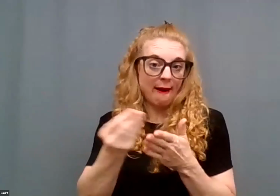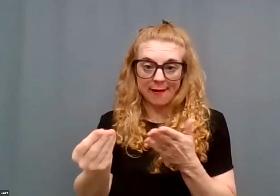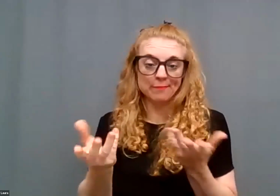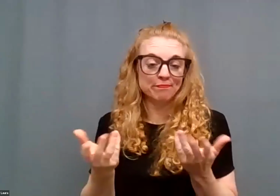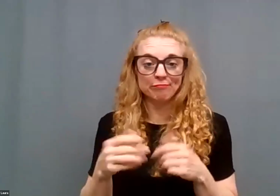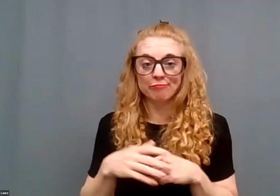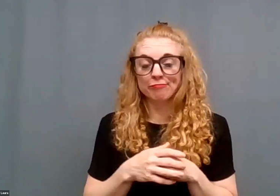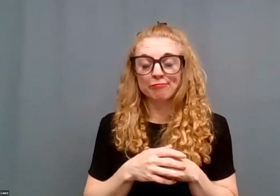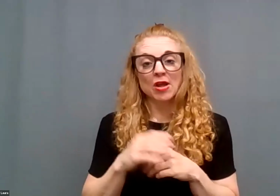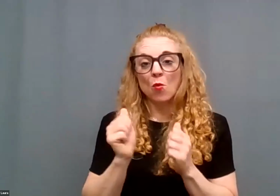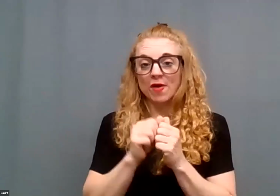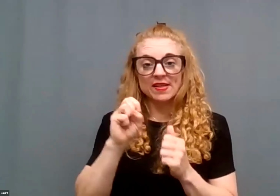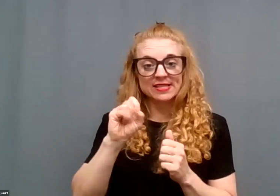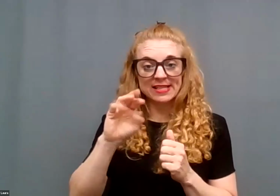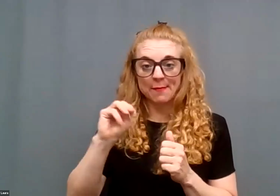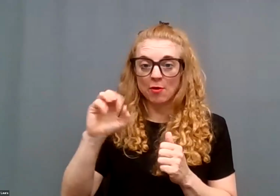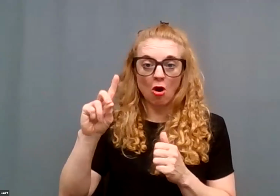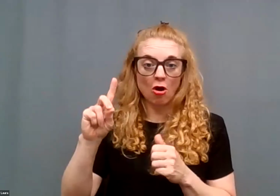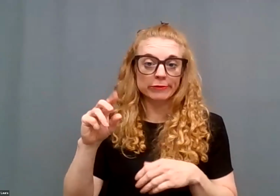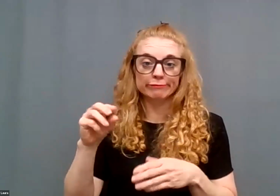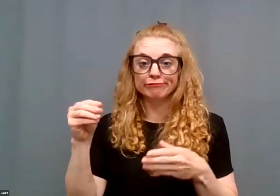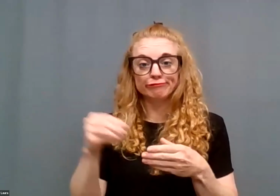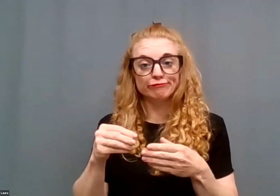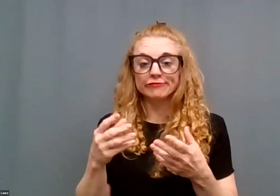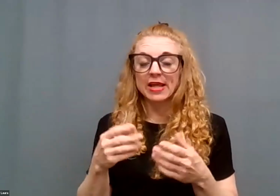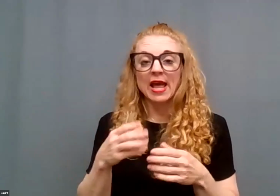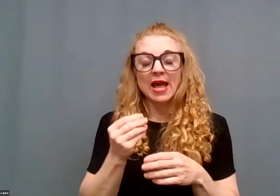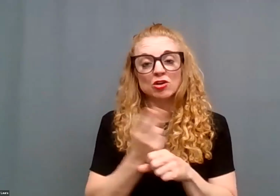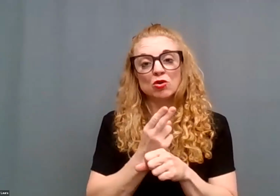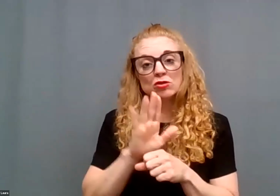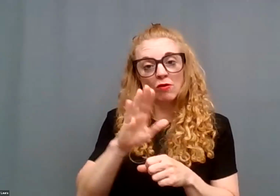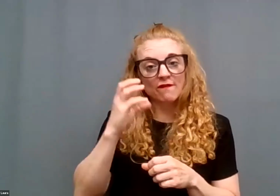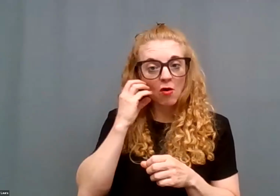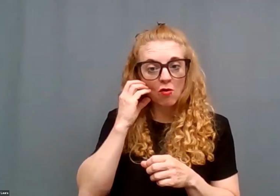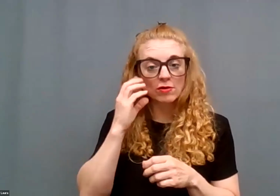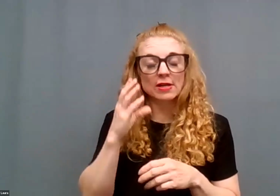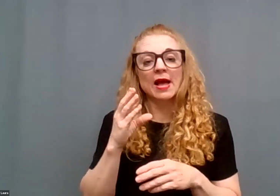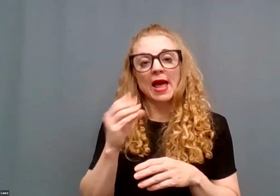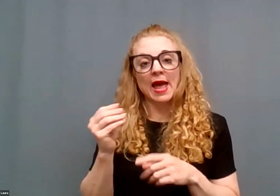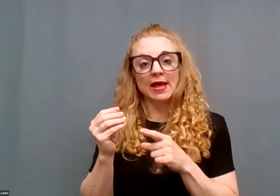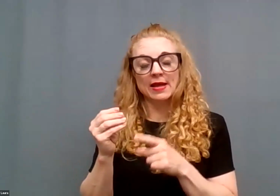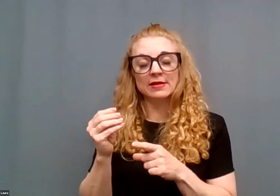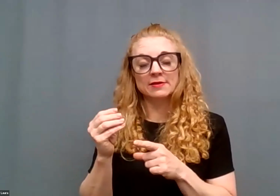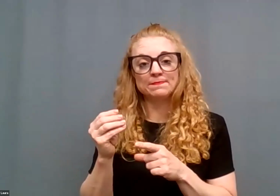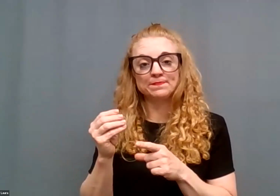little Sim you put in your phone and so you take your phone choose a person's place you pop the